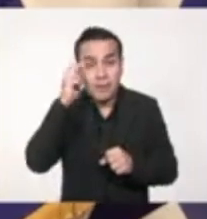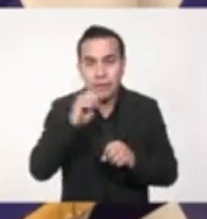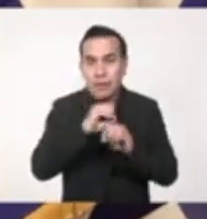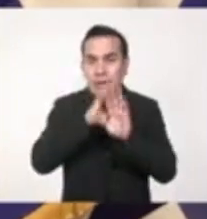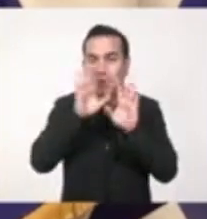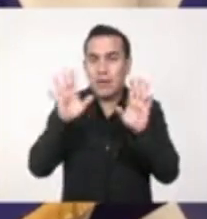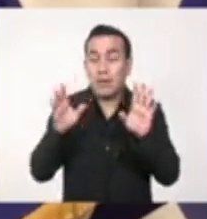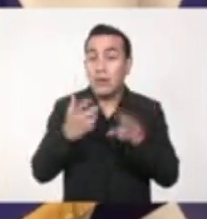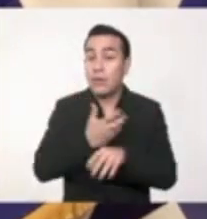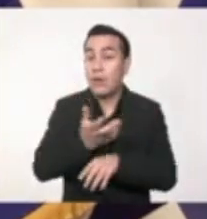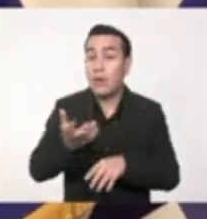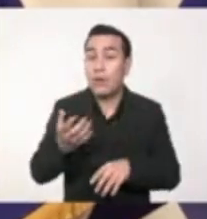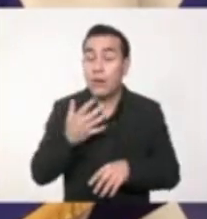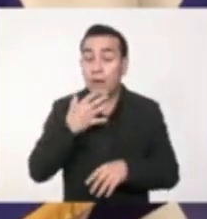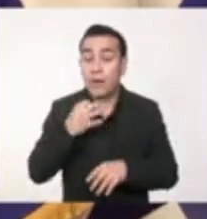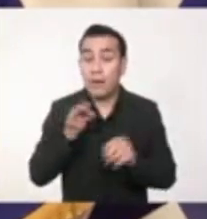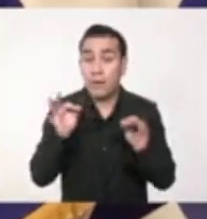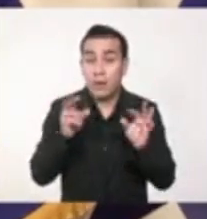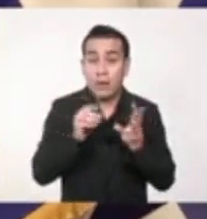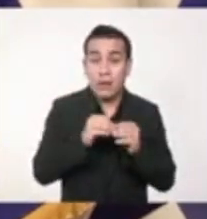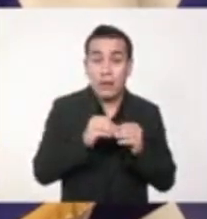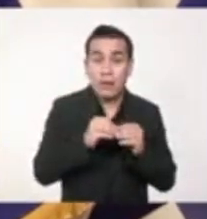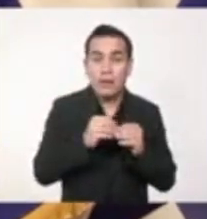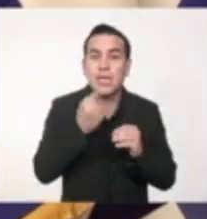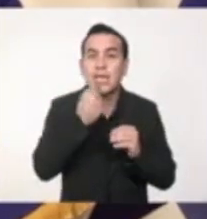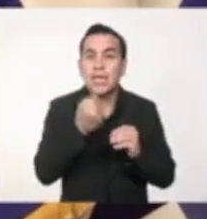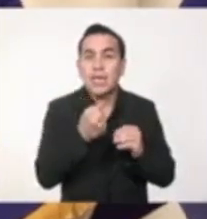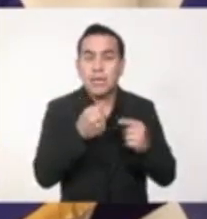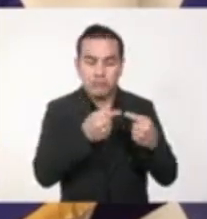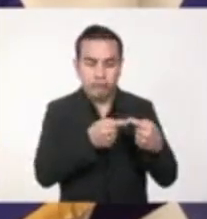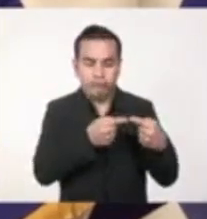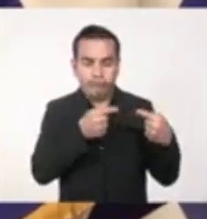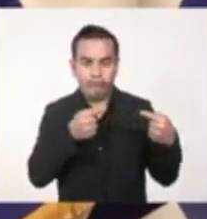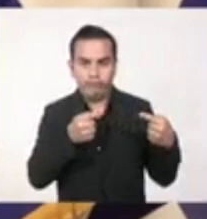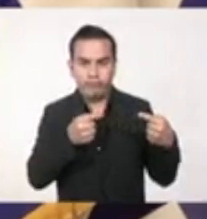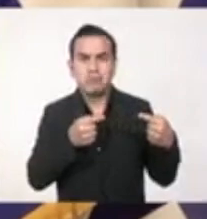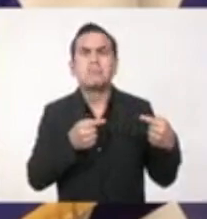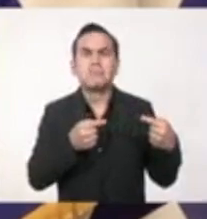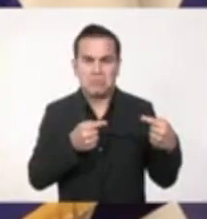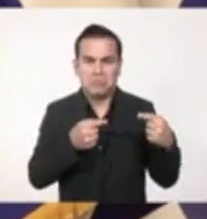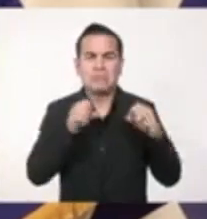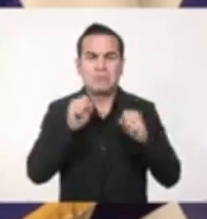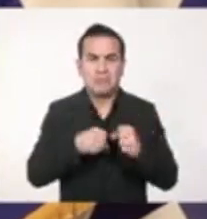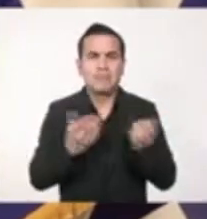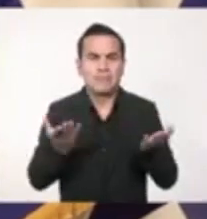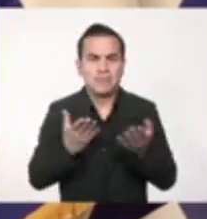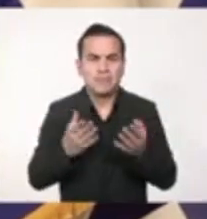definition, they met with the opposition, they have the right, Quit the opposition, man, meet a hundred times with